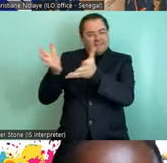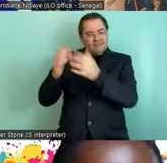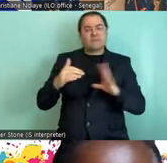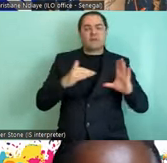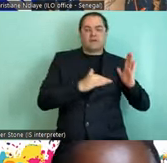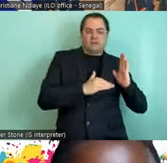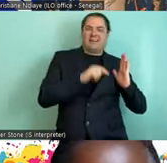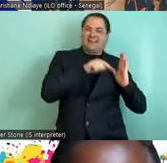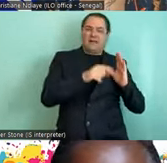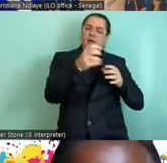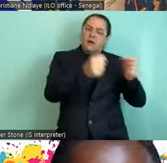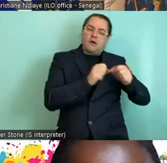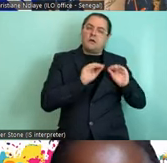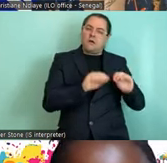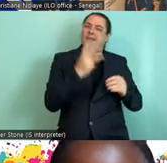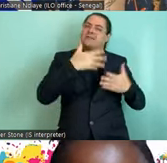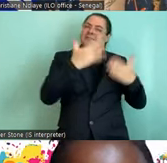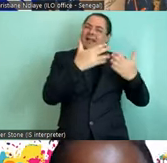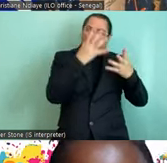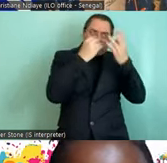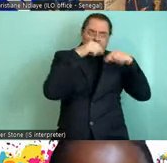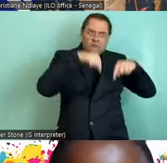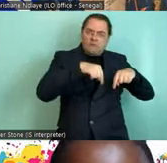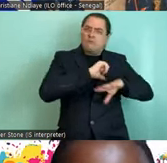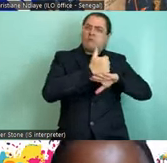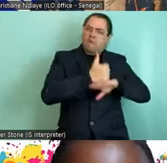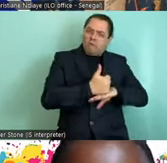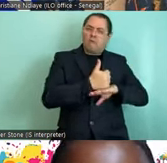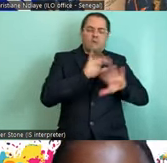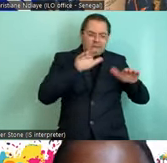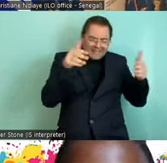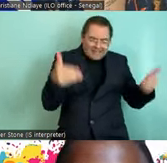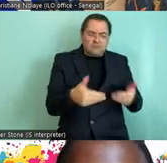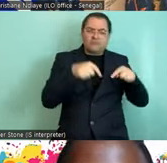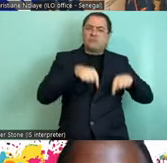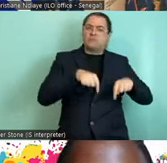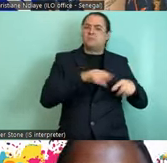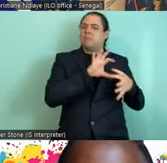a three day induction training spot to onboarding them and making them.